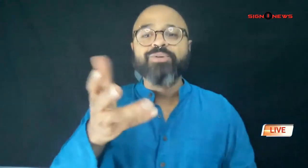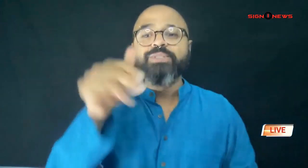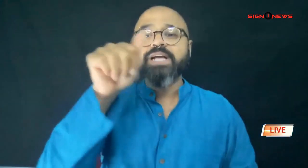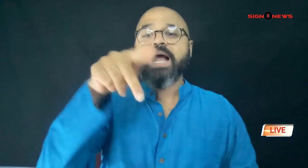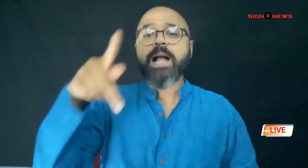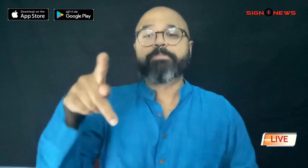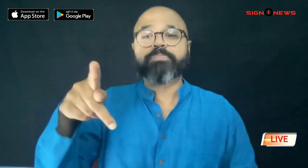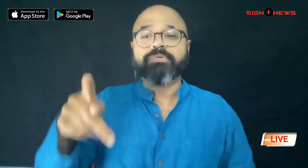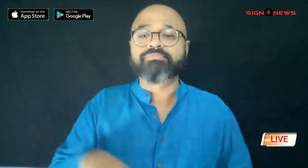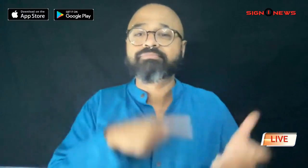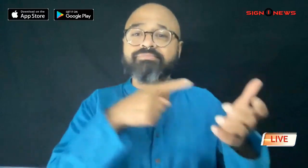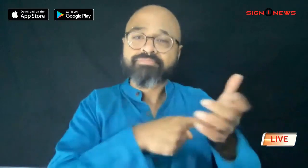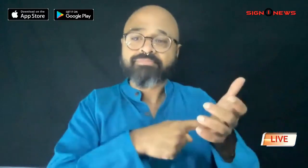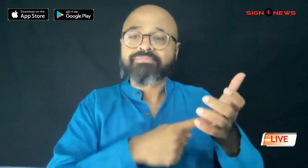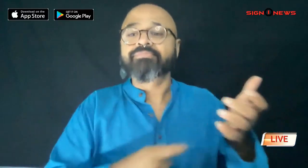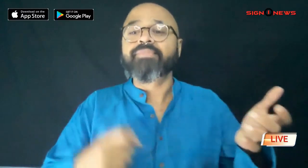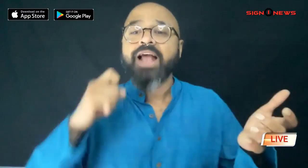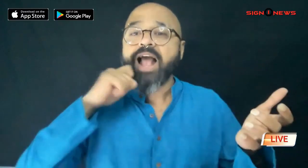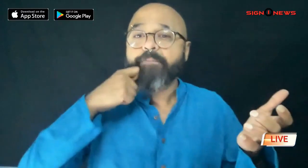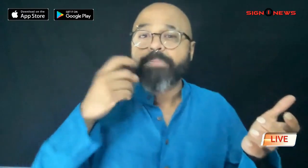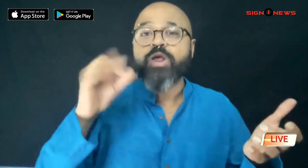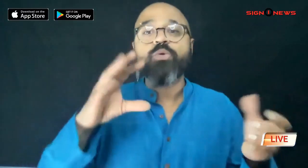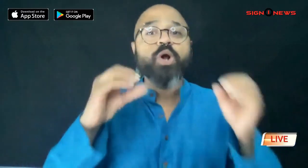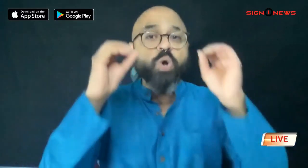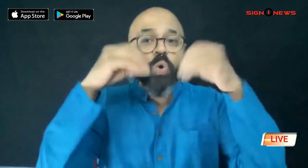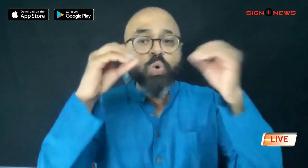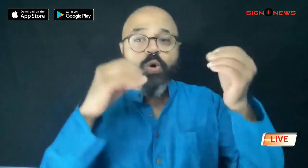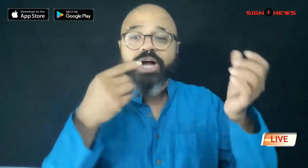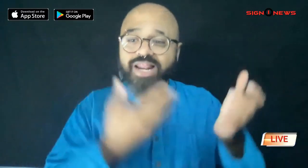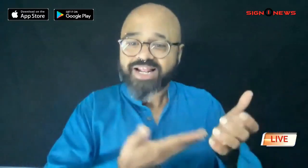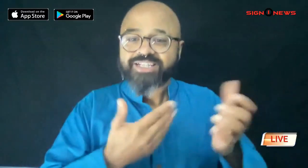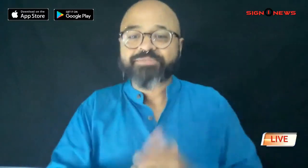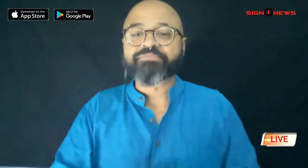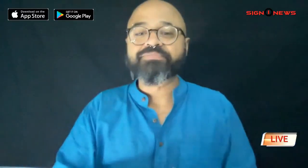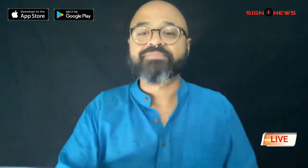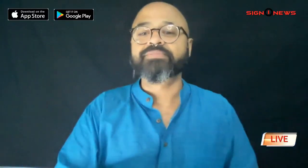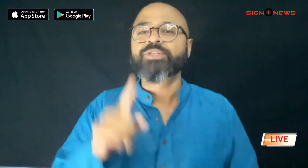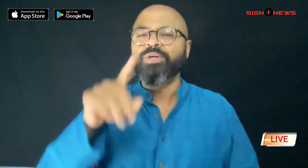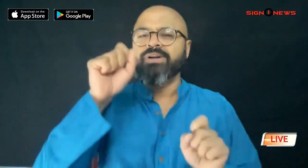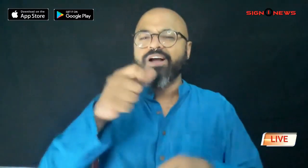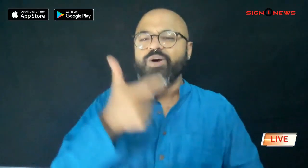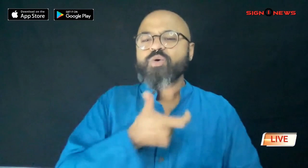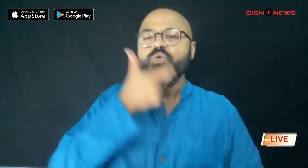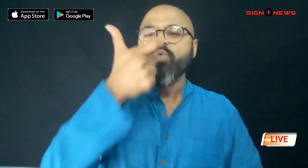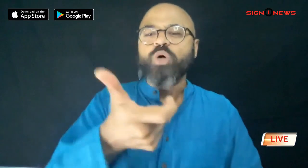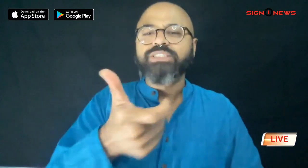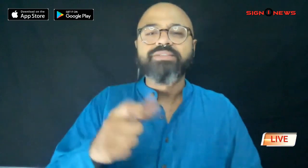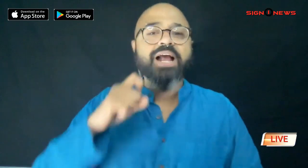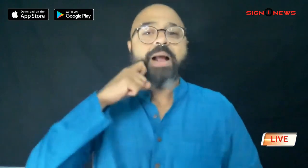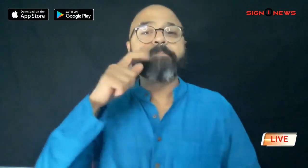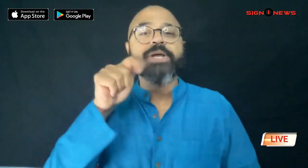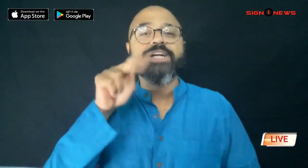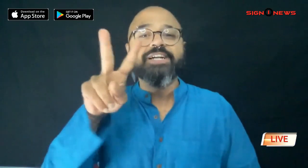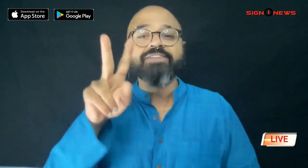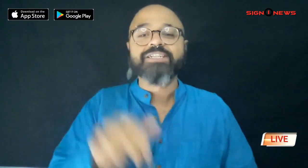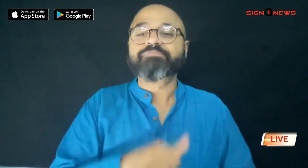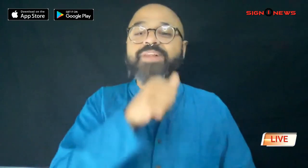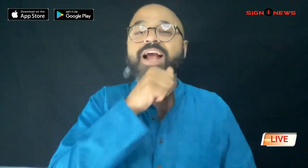or Google play store on your smart phone and you can also watch on Apple TV Amazon and Roku